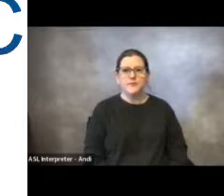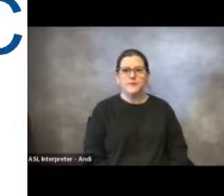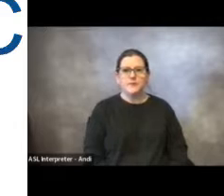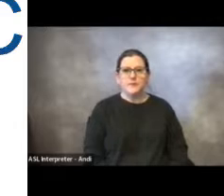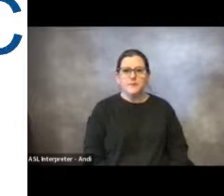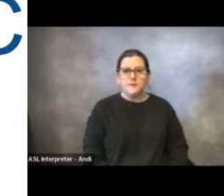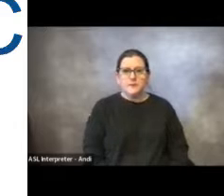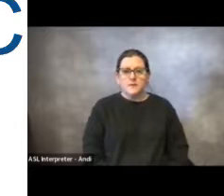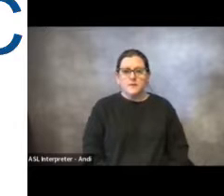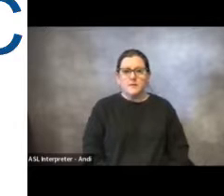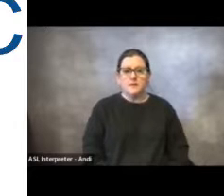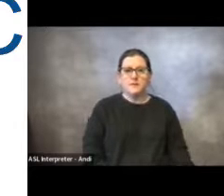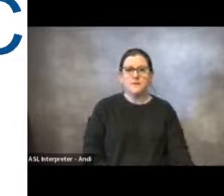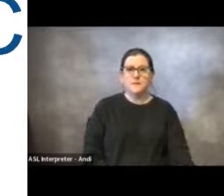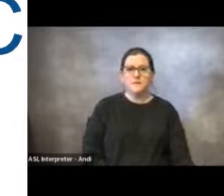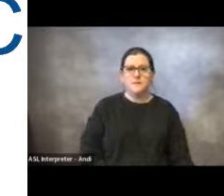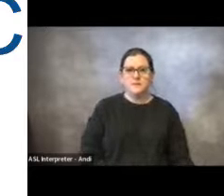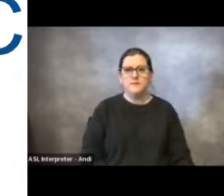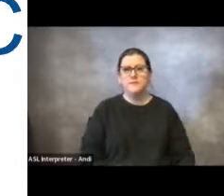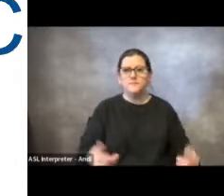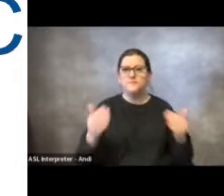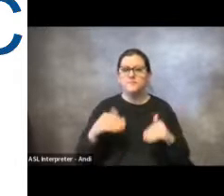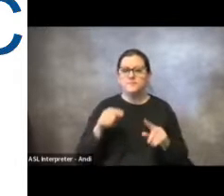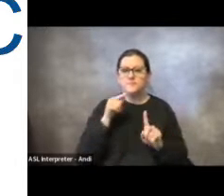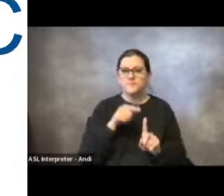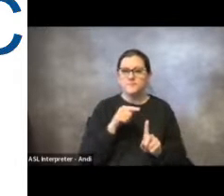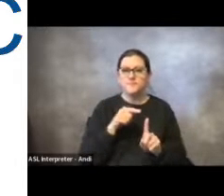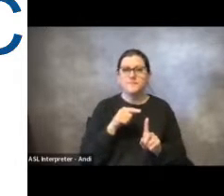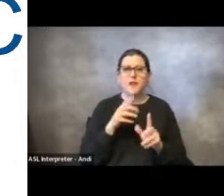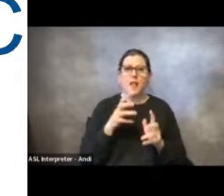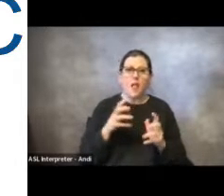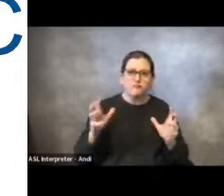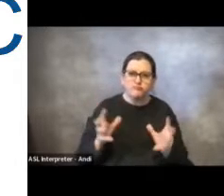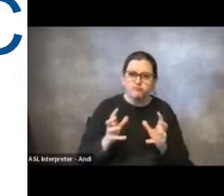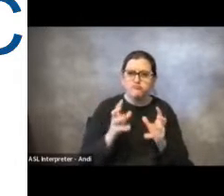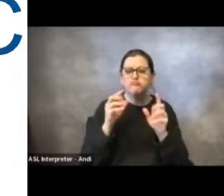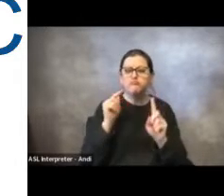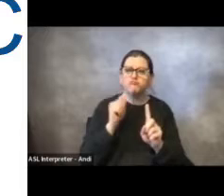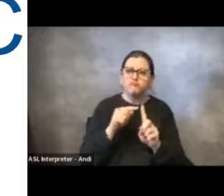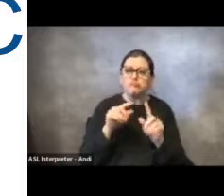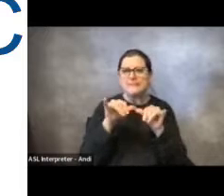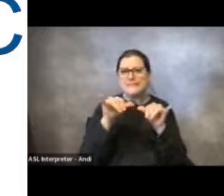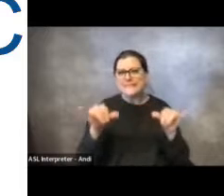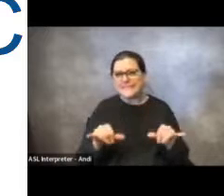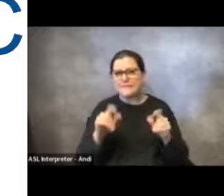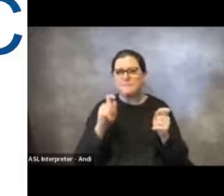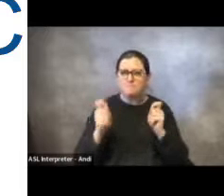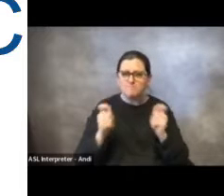so this is where, you know, a lot of what we promote in terms of the system reform efforts is really around making sure that